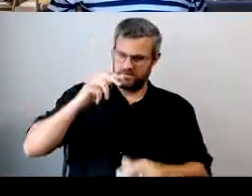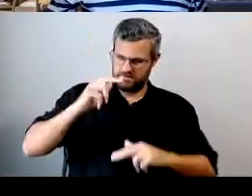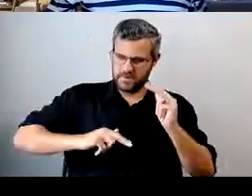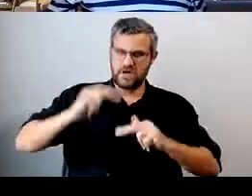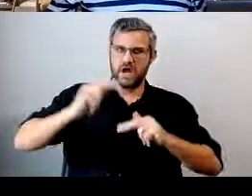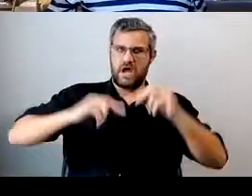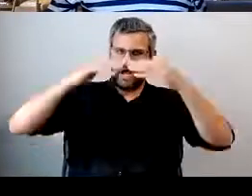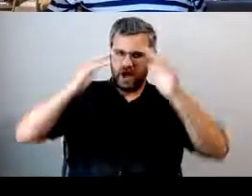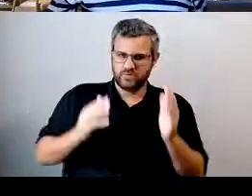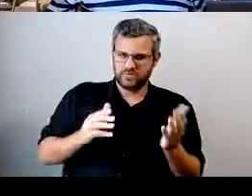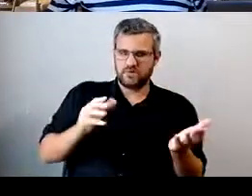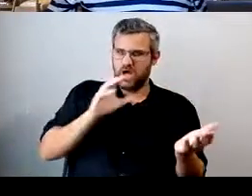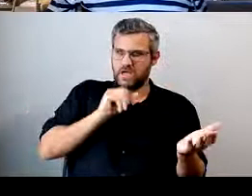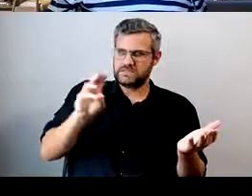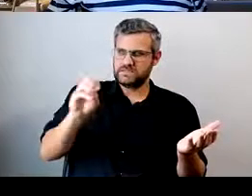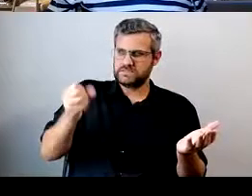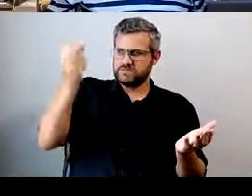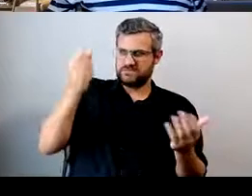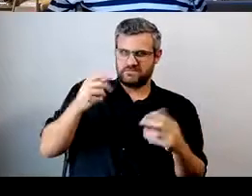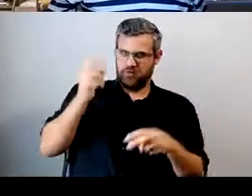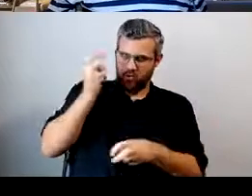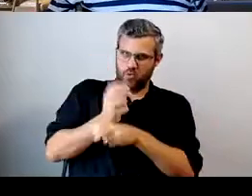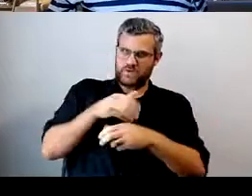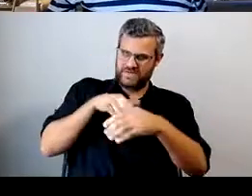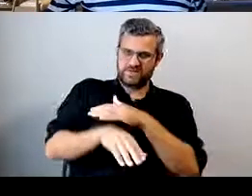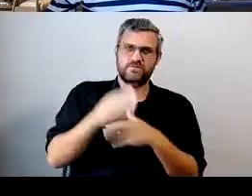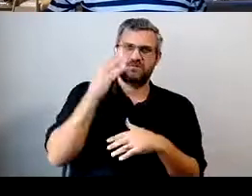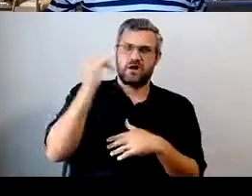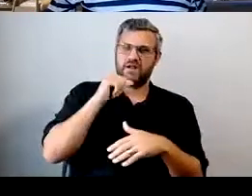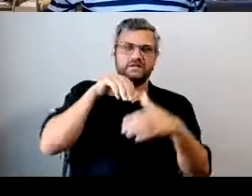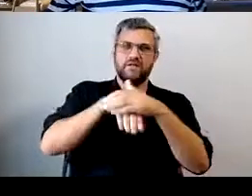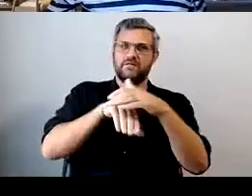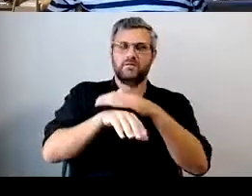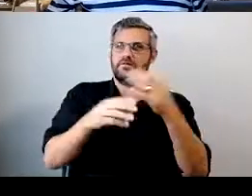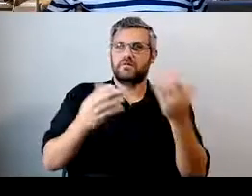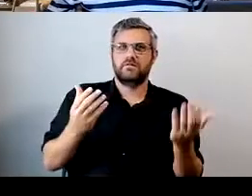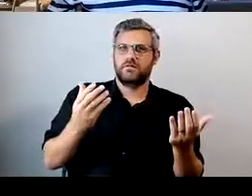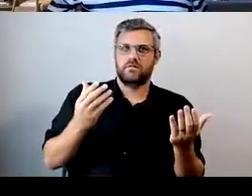in your sixties with no accessible entrance? You're not trying to exclude people,